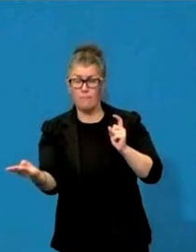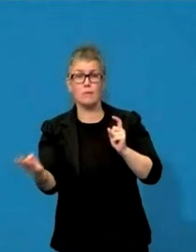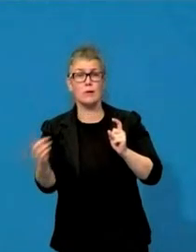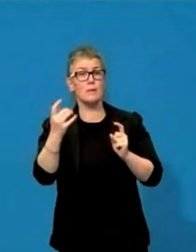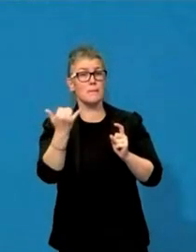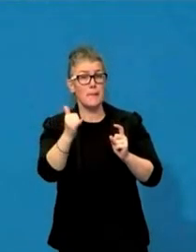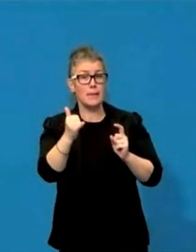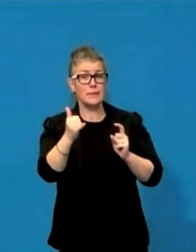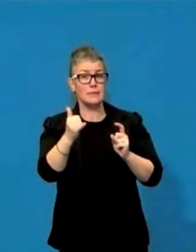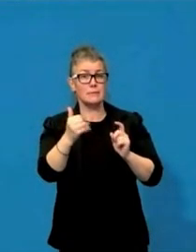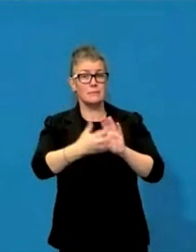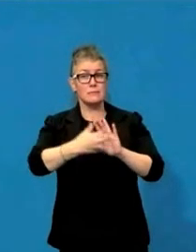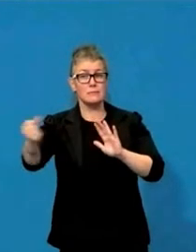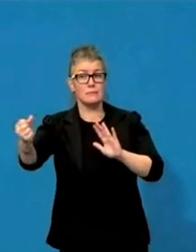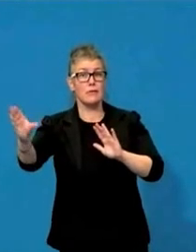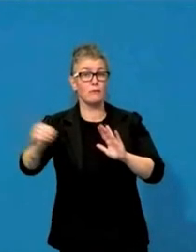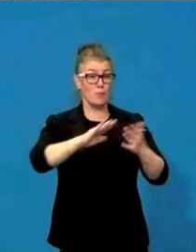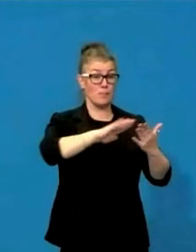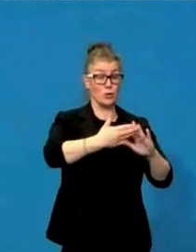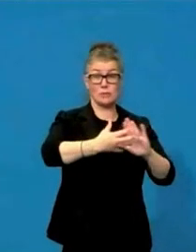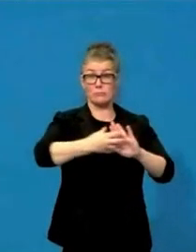from the community if you and Geoff didn't step in?